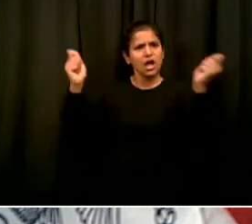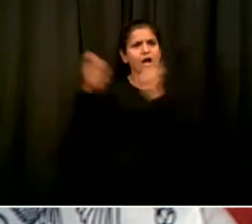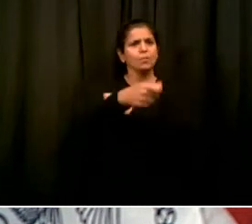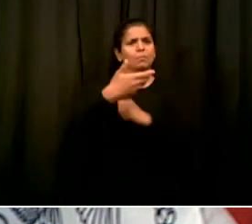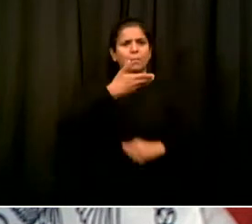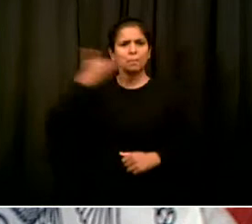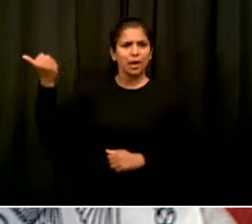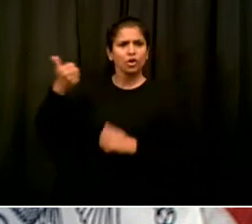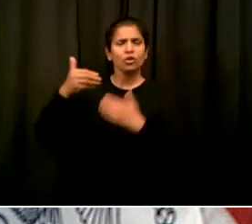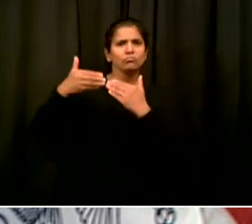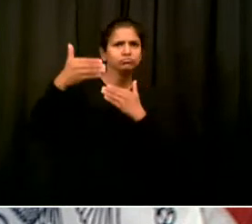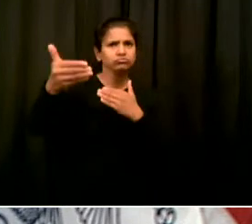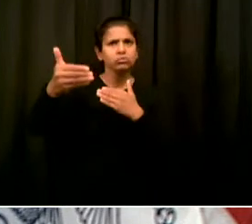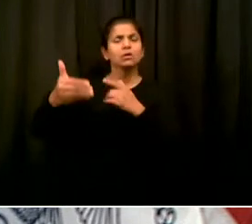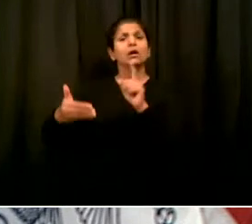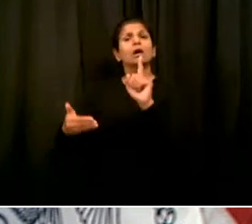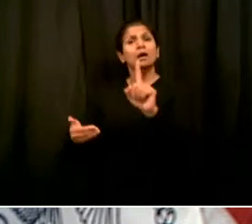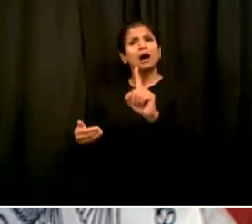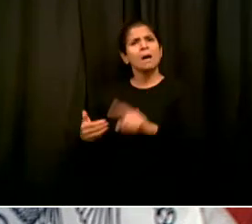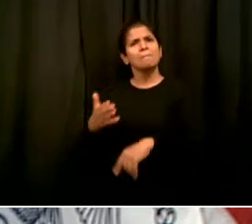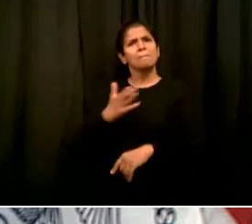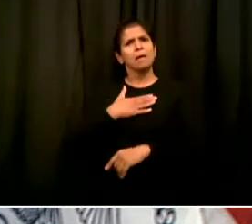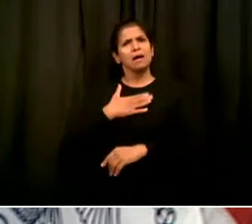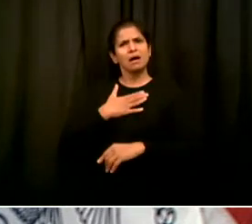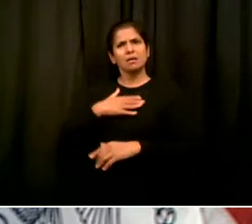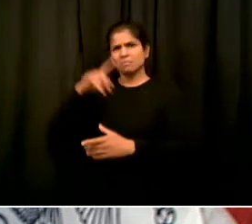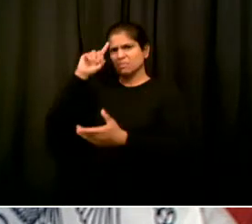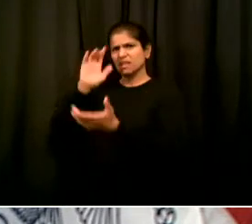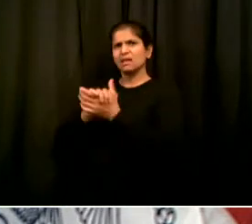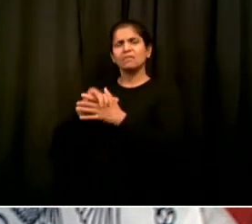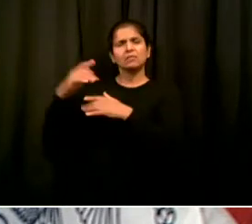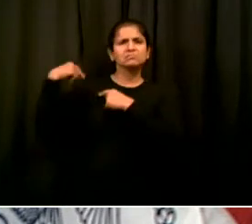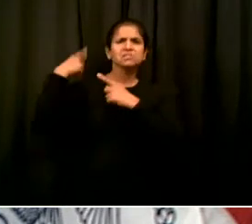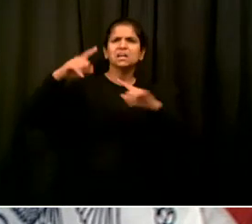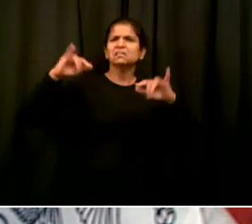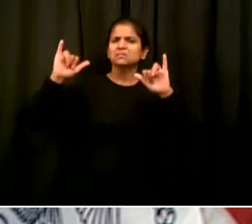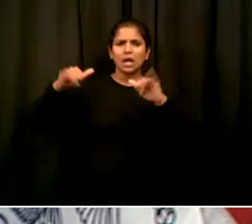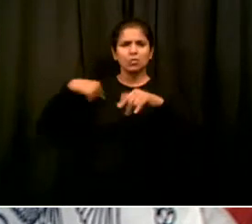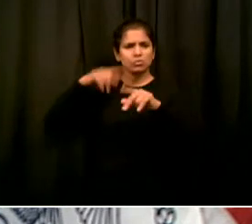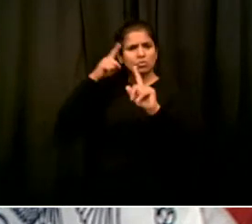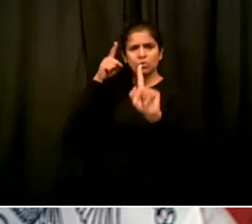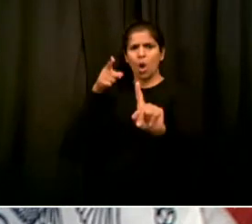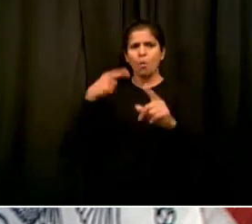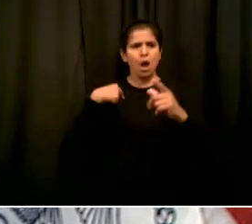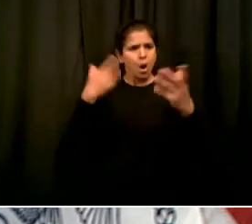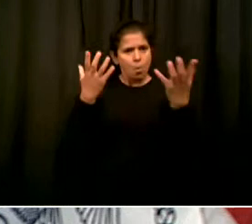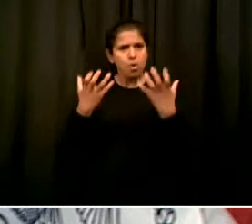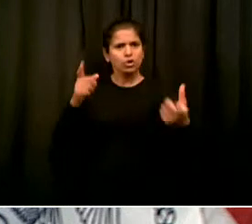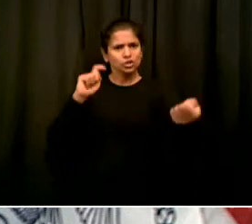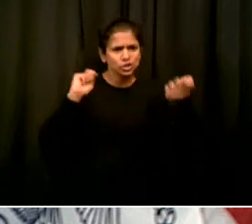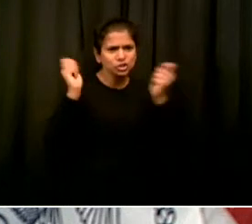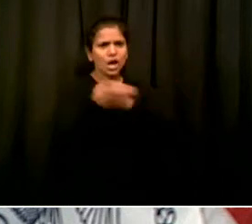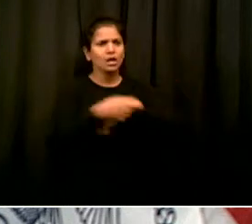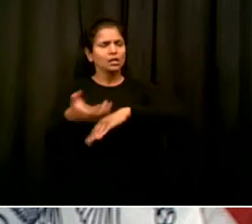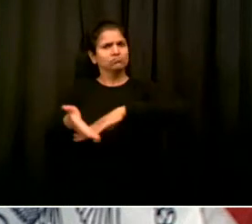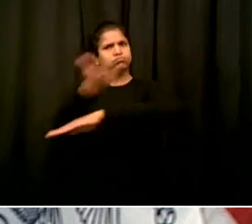STRONGLY. I SAID ATAT THE E TIME THERE WERE SOME THINGS I